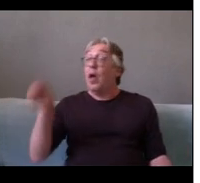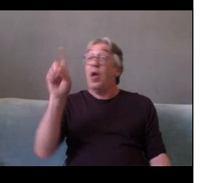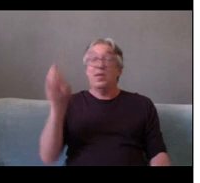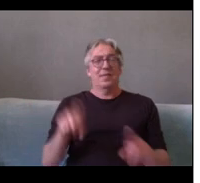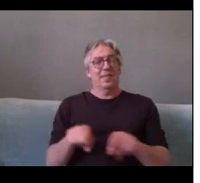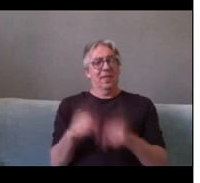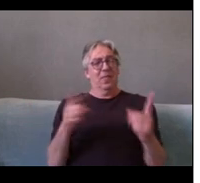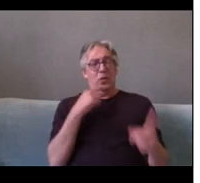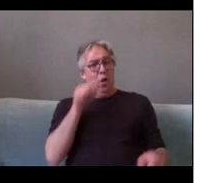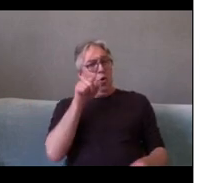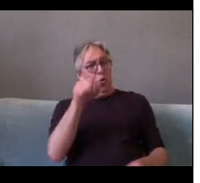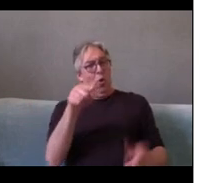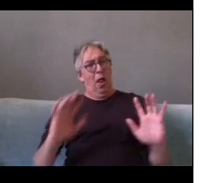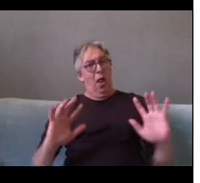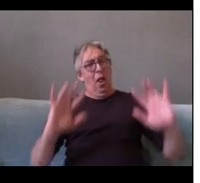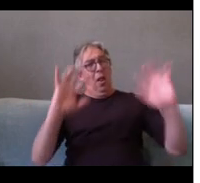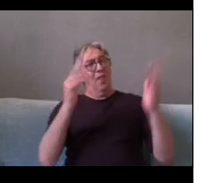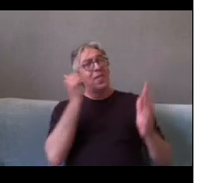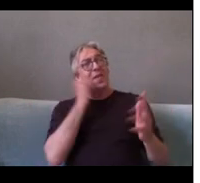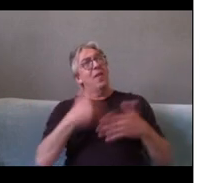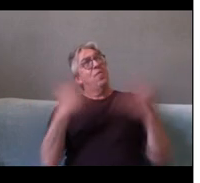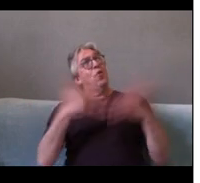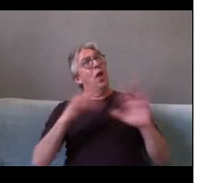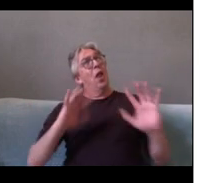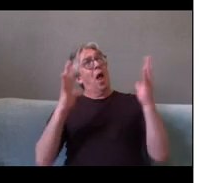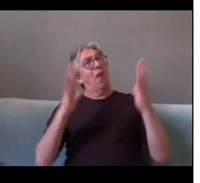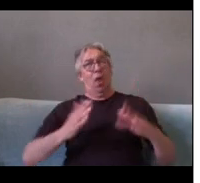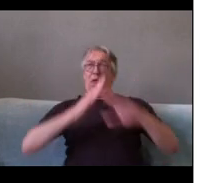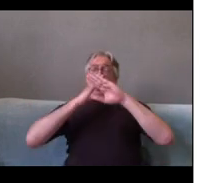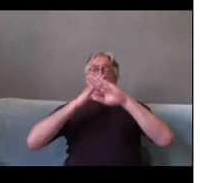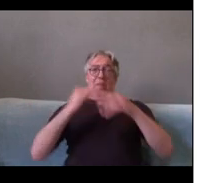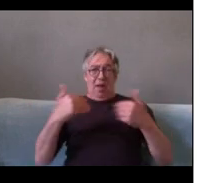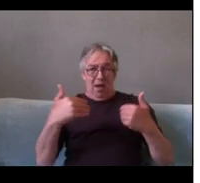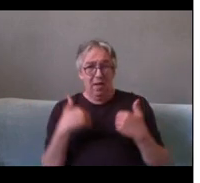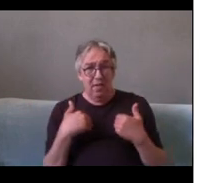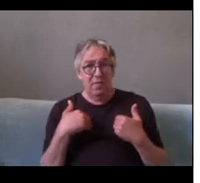where the respondent is asked if they have difficulties